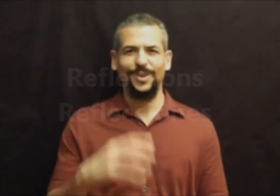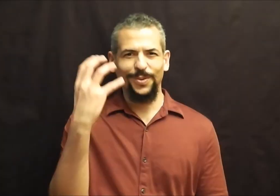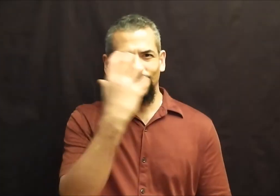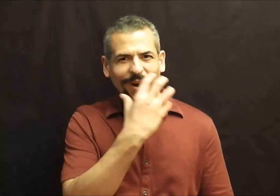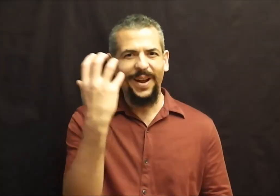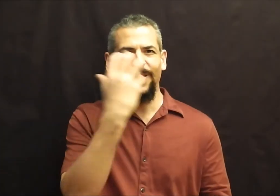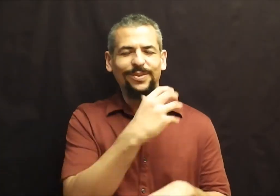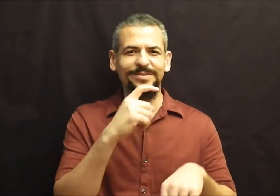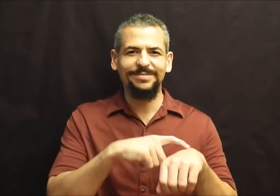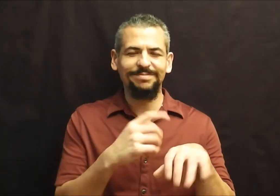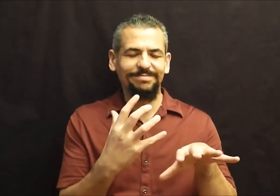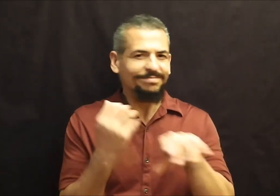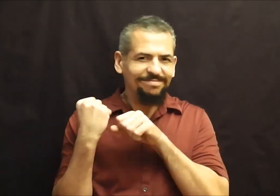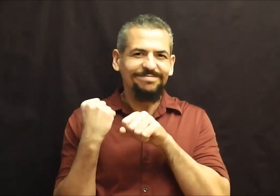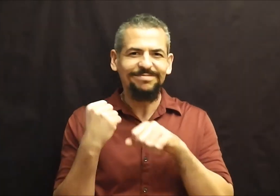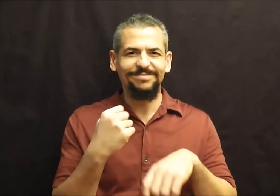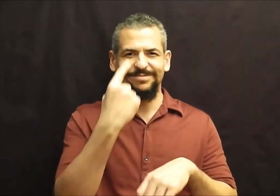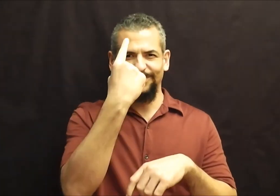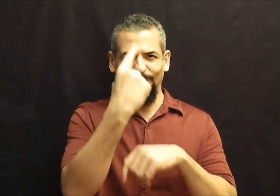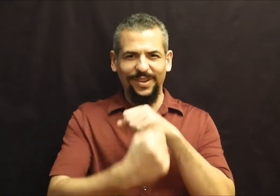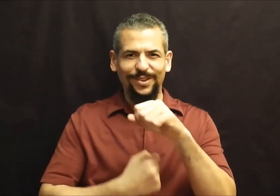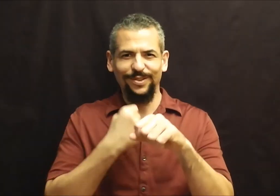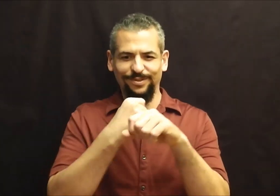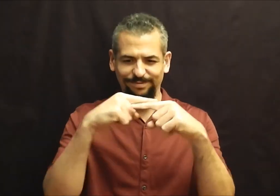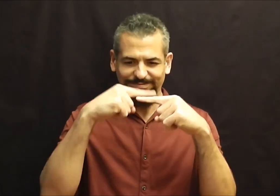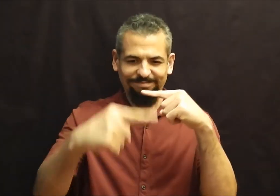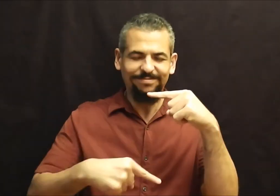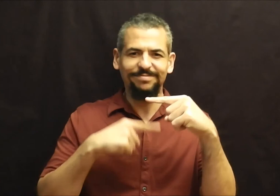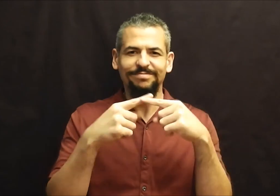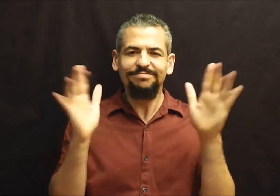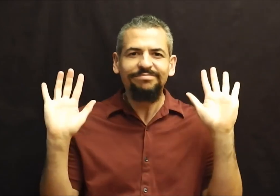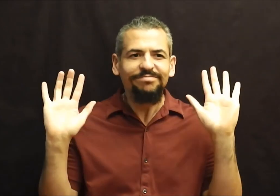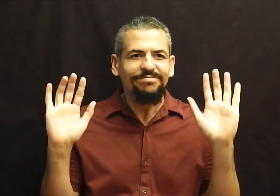WOW! Time flies! One year passed already.